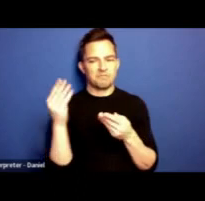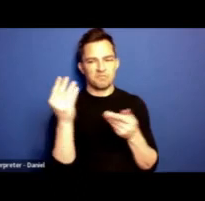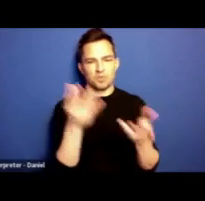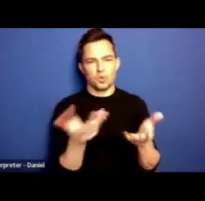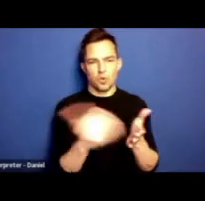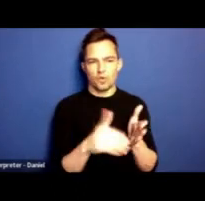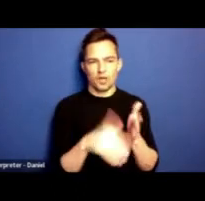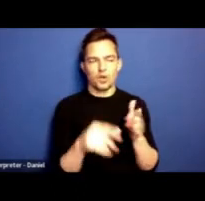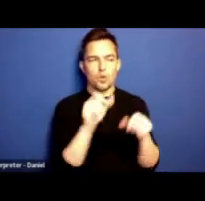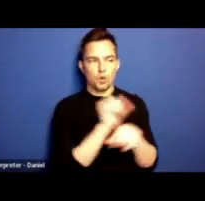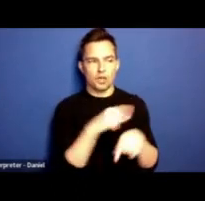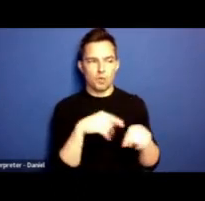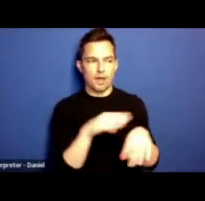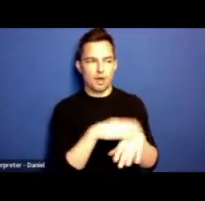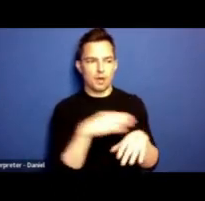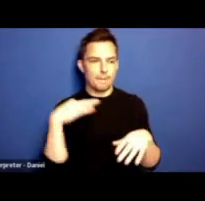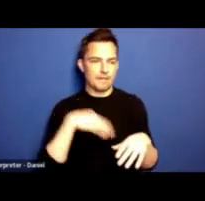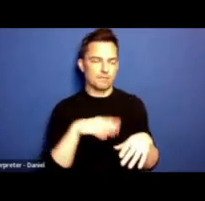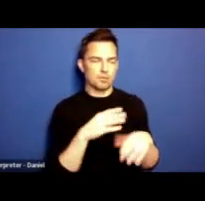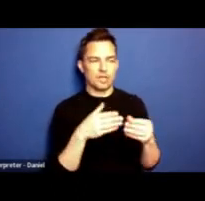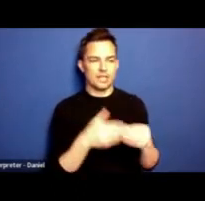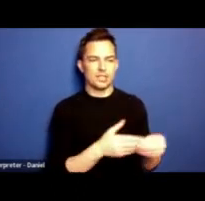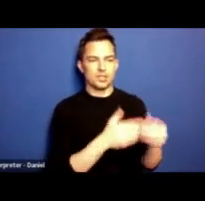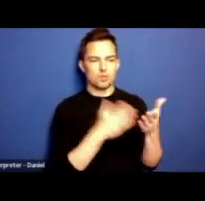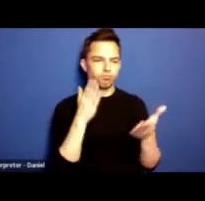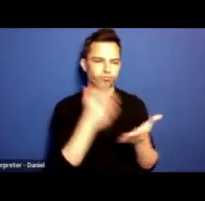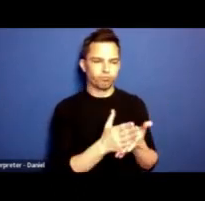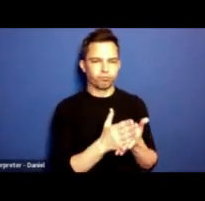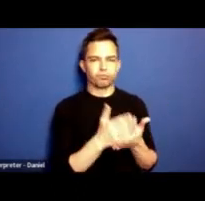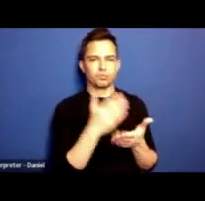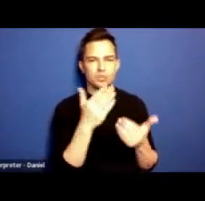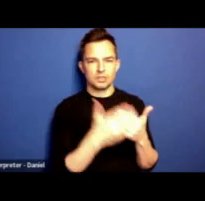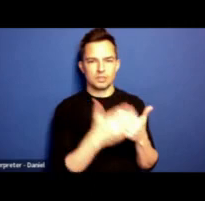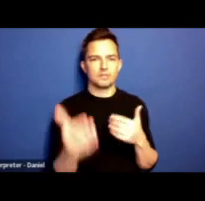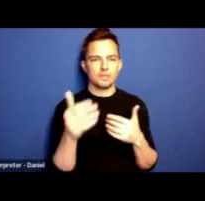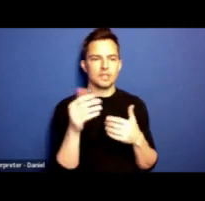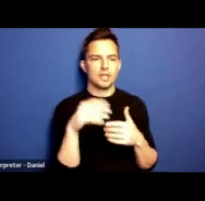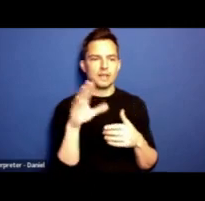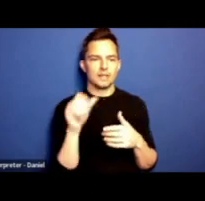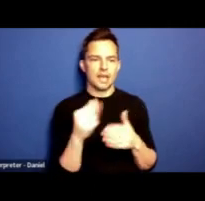benefits will lead to an immediate discontinuation of cash assistance that they rely